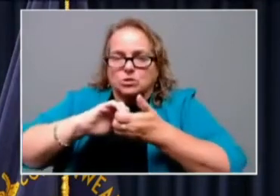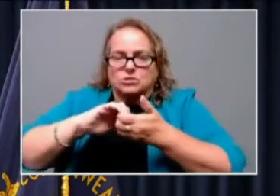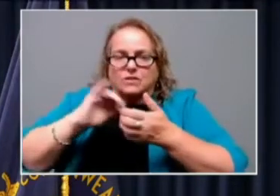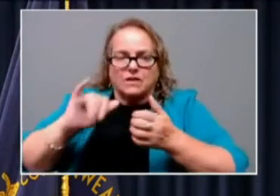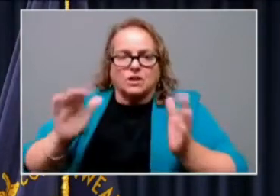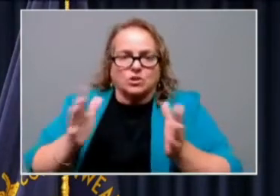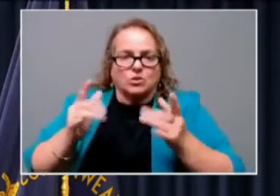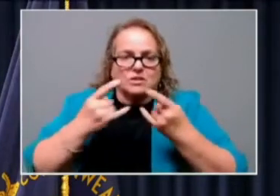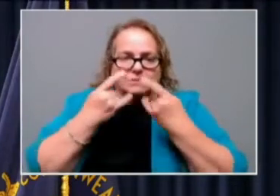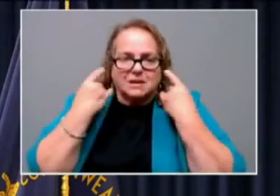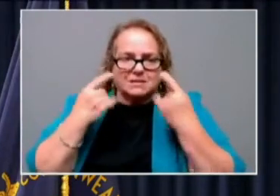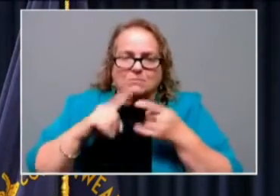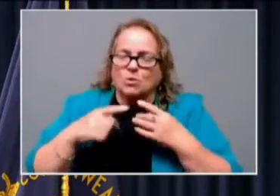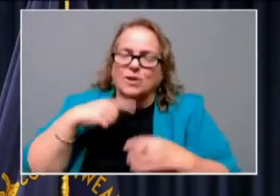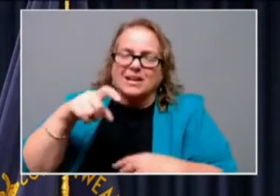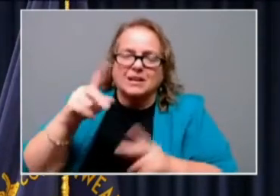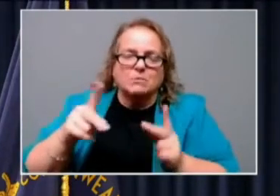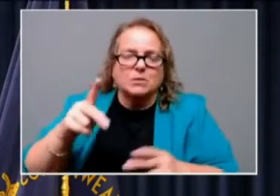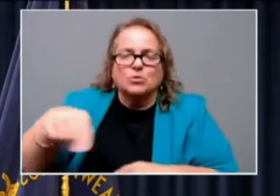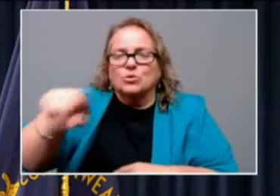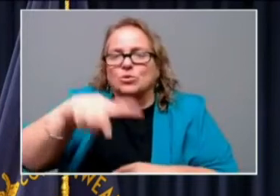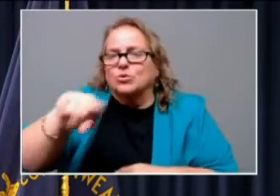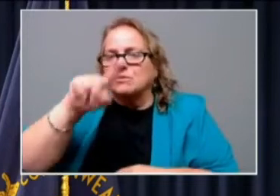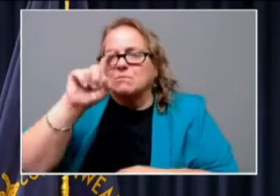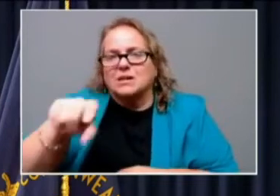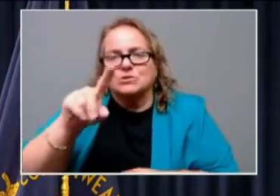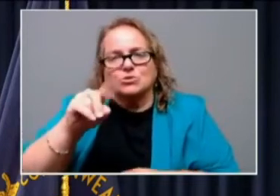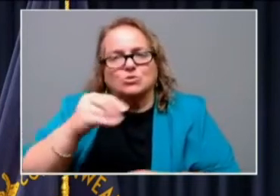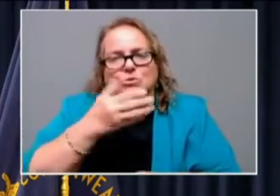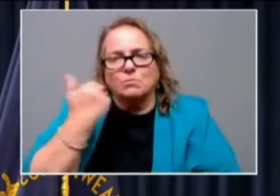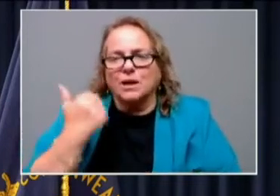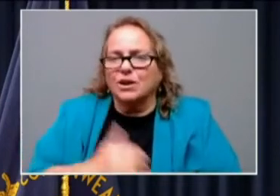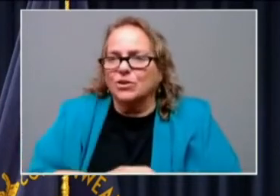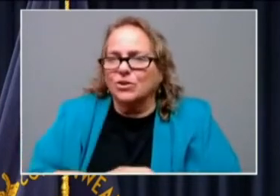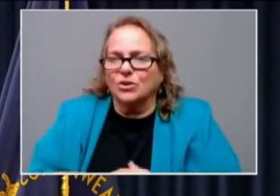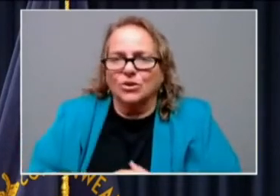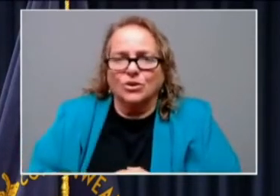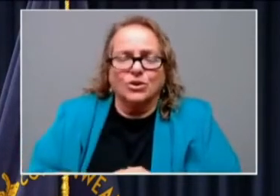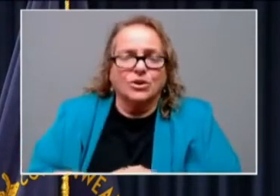people out there to do better. Um, you know, I think a lot of us who are